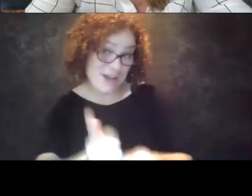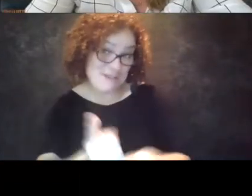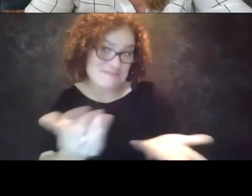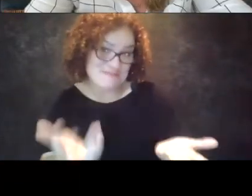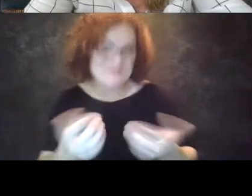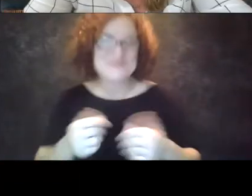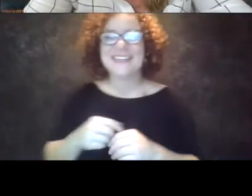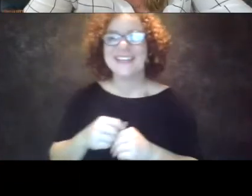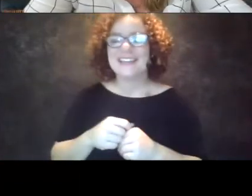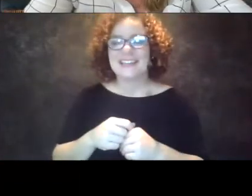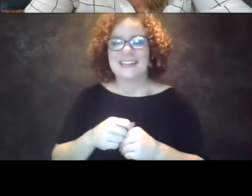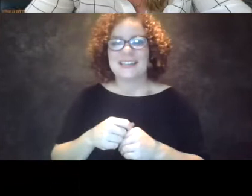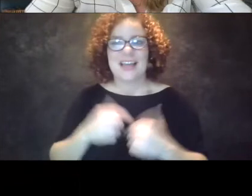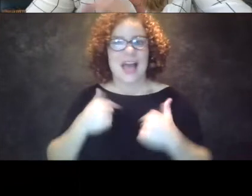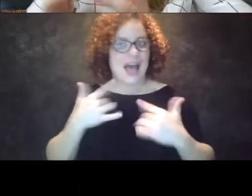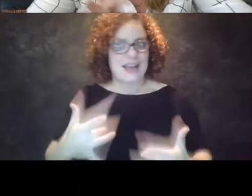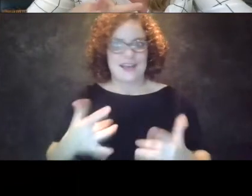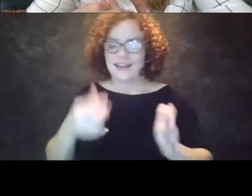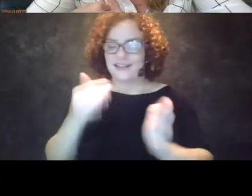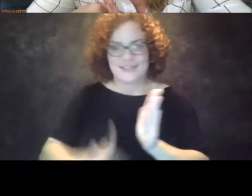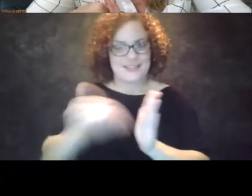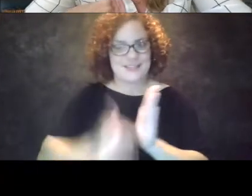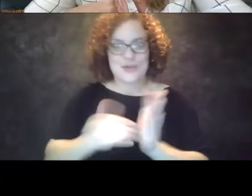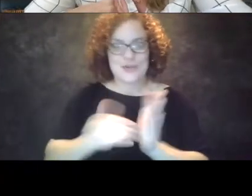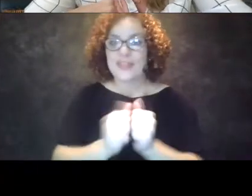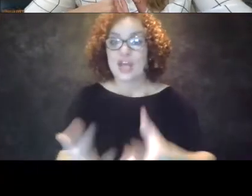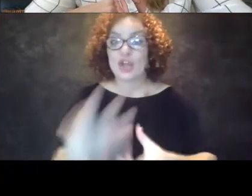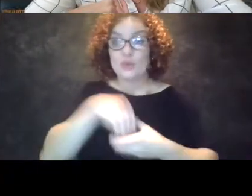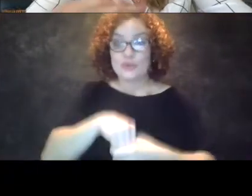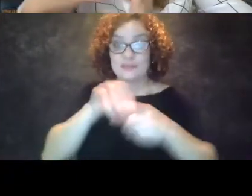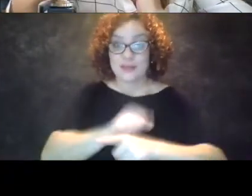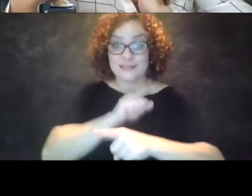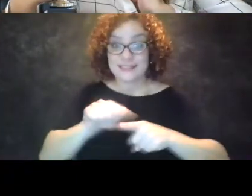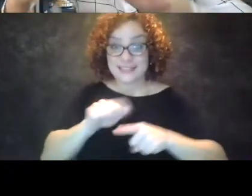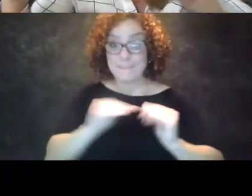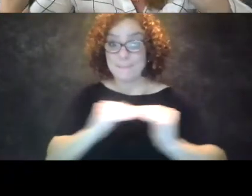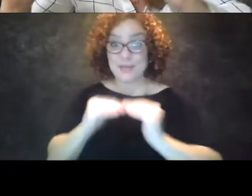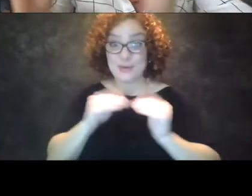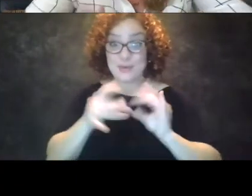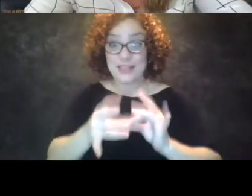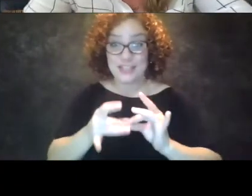lot with inclusive practices and peer relationships. You can't just like throw someone in, I was